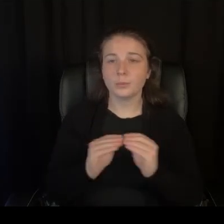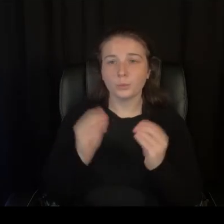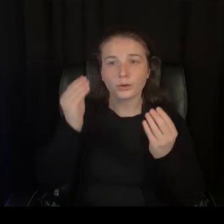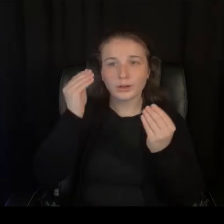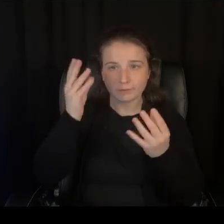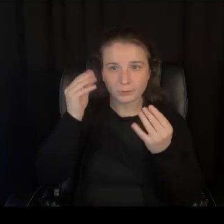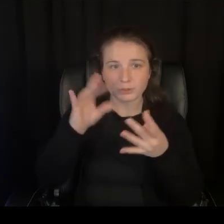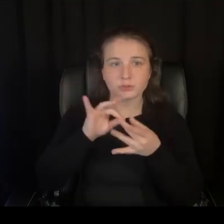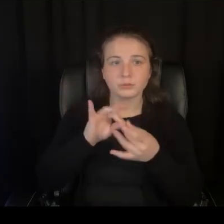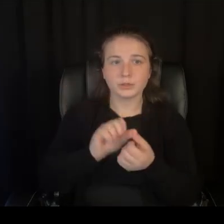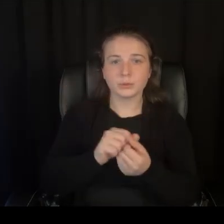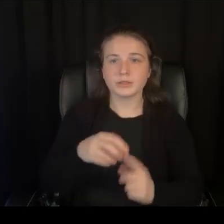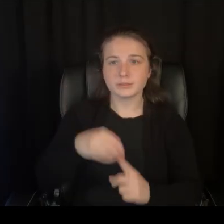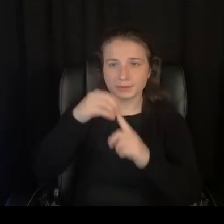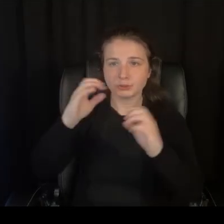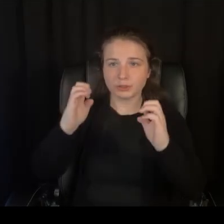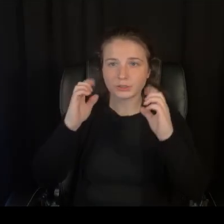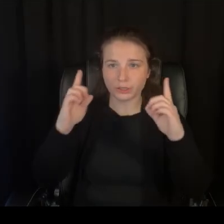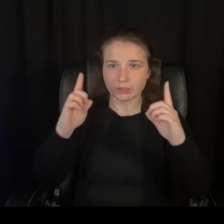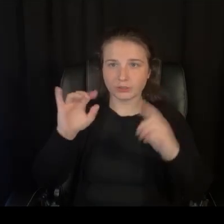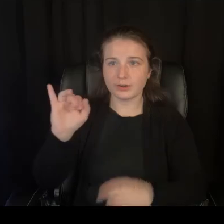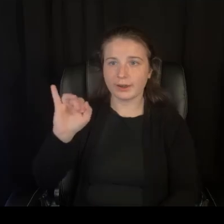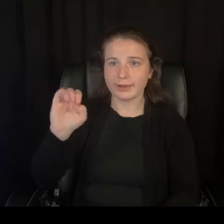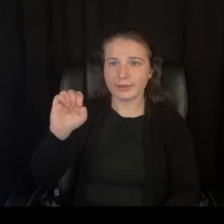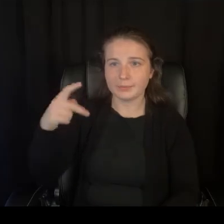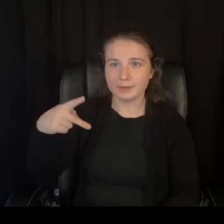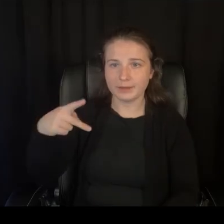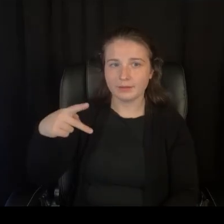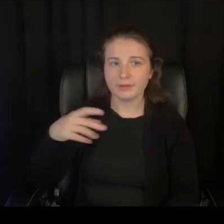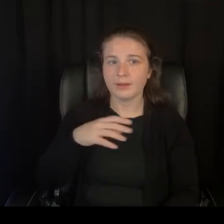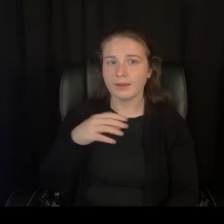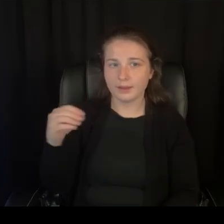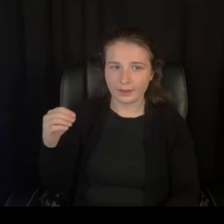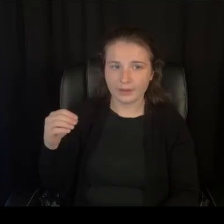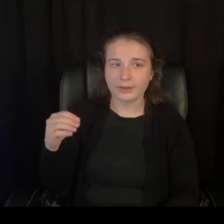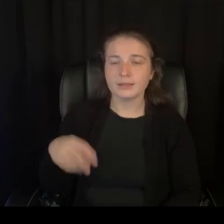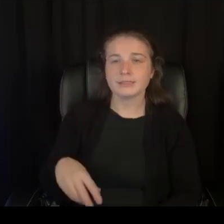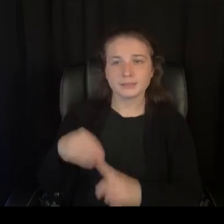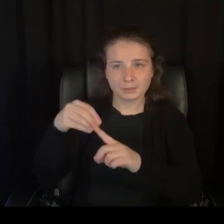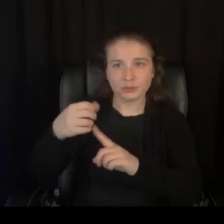More information on special education Ieps and special transportation,